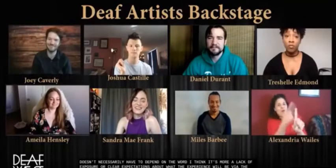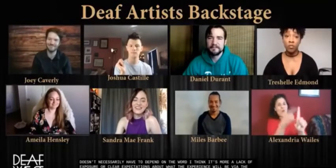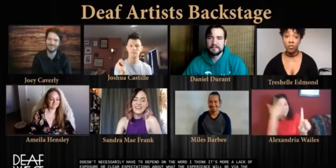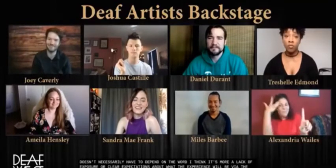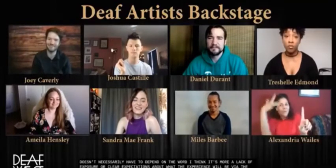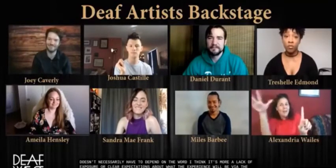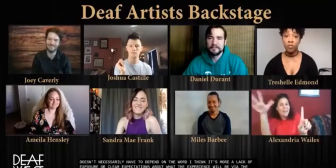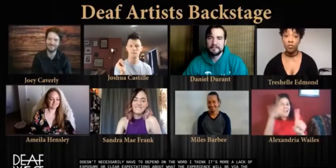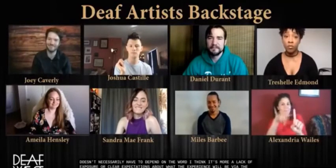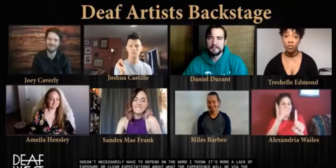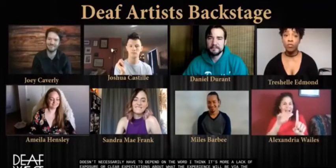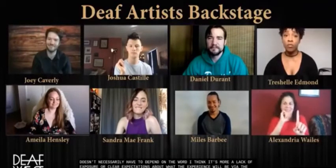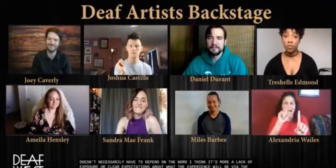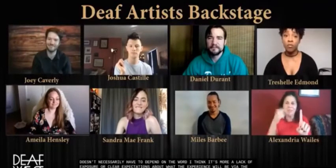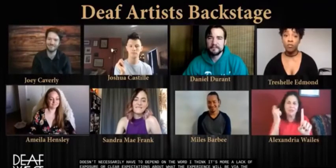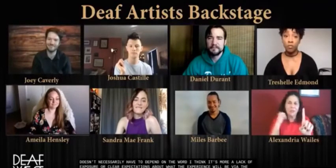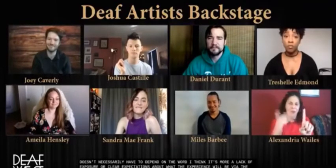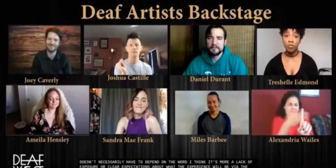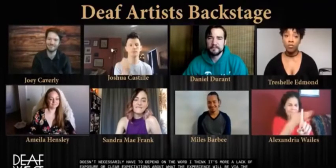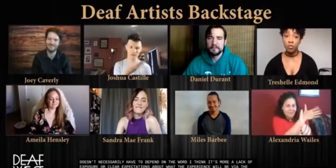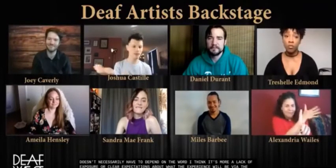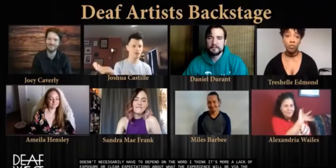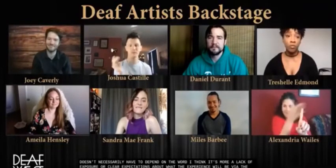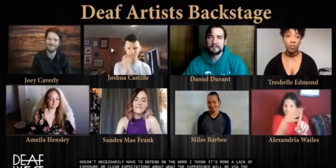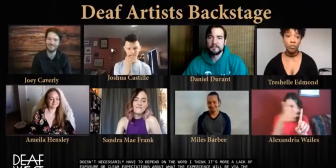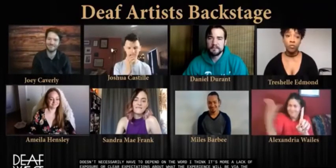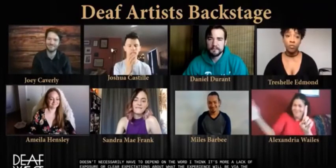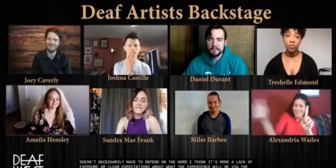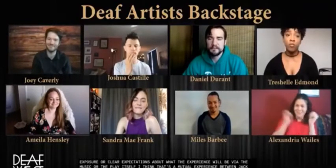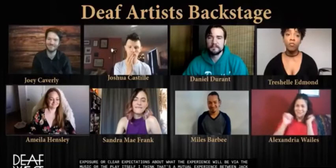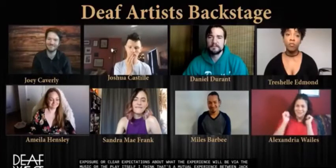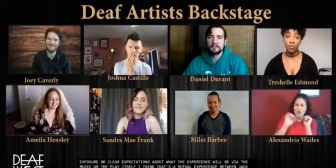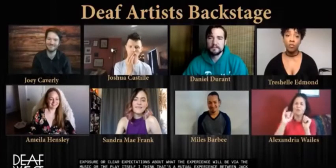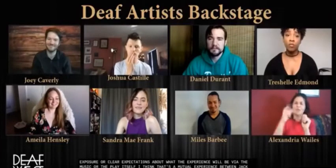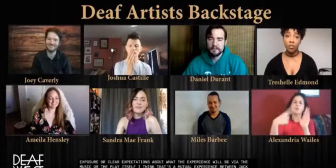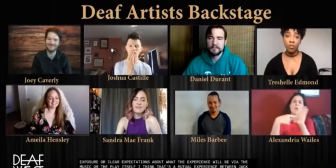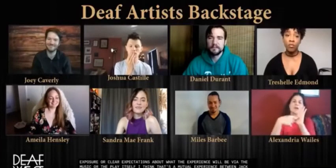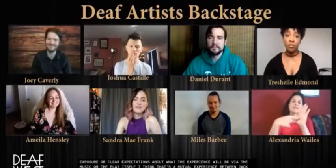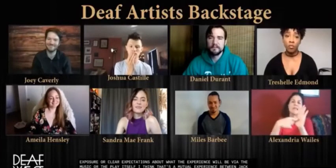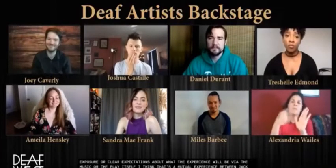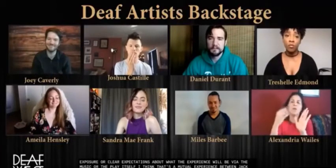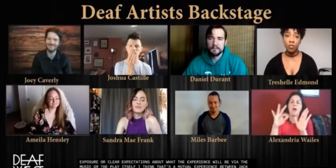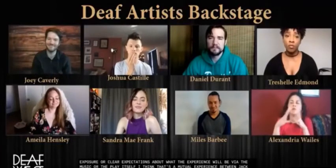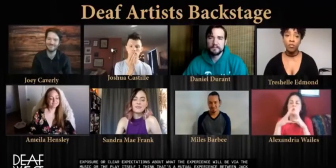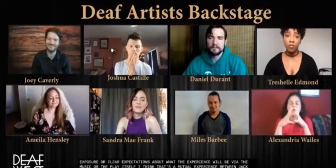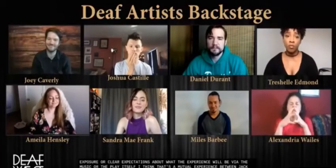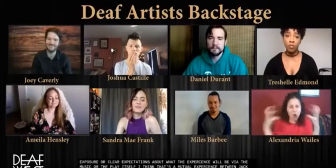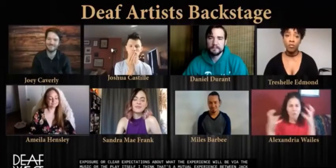So, I think that alone is a unique experience for either audience Deaf or hearing it's never